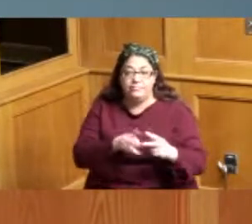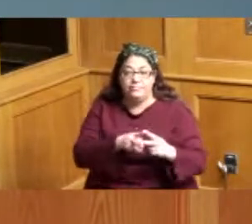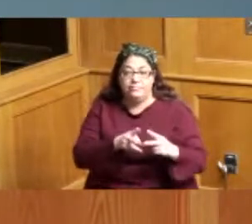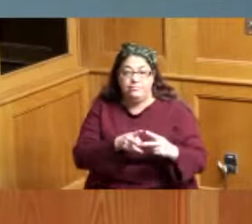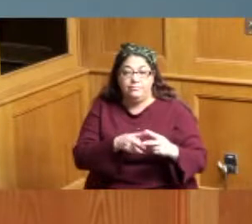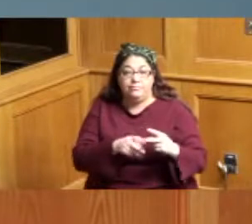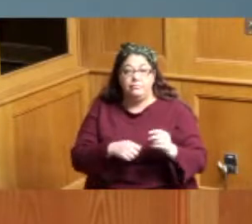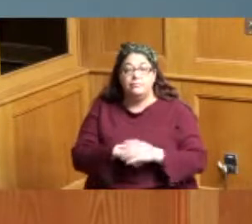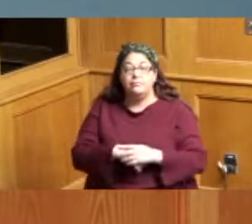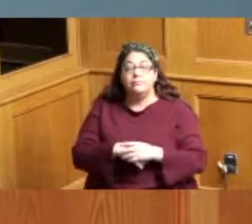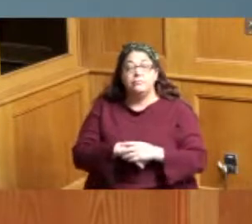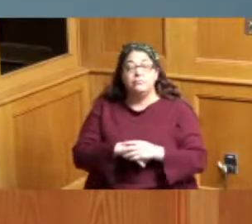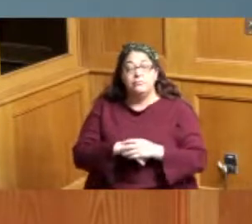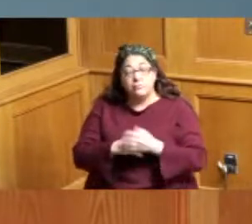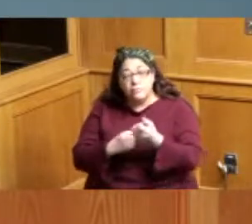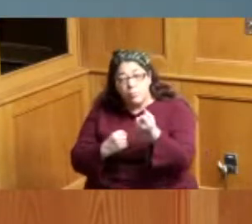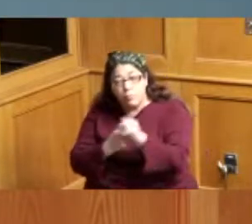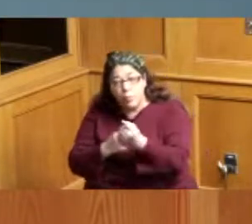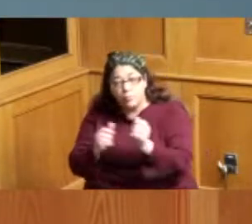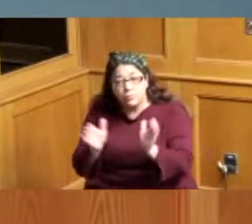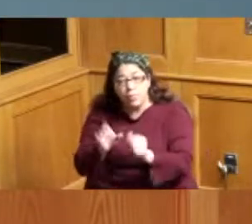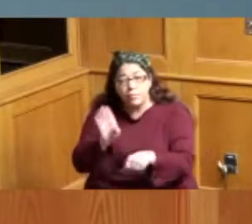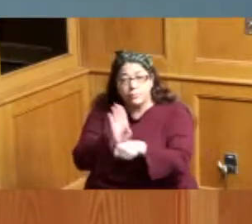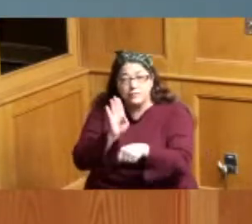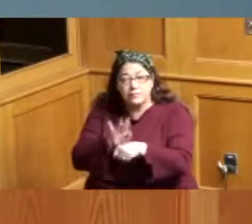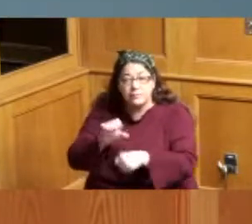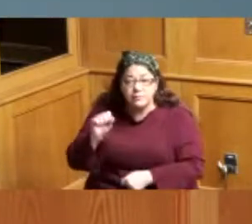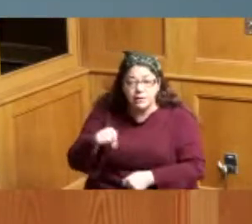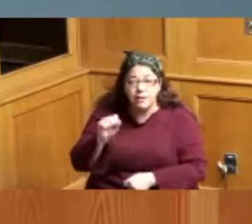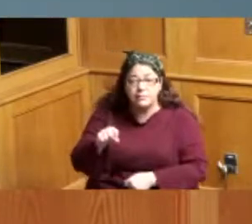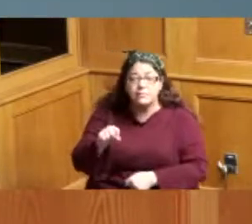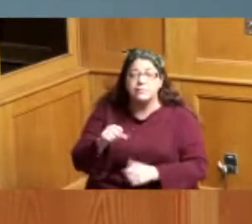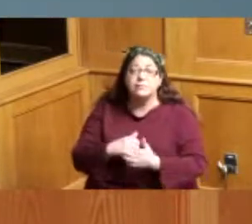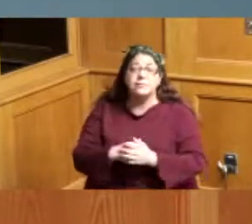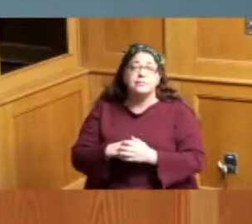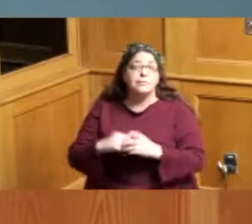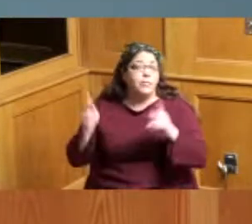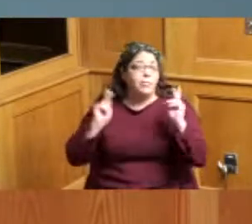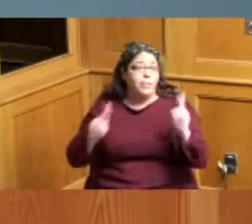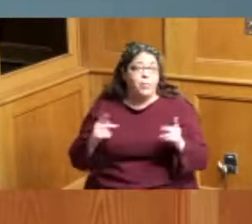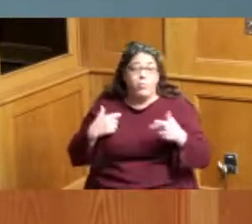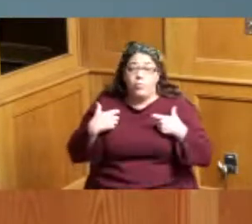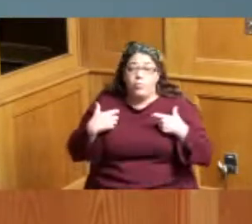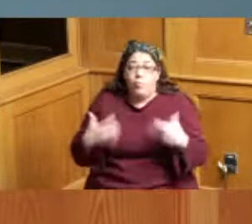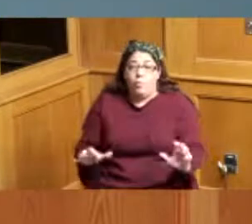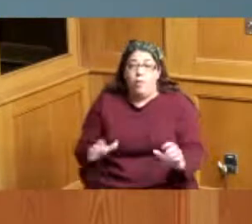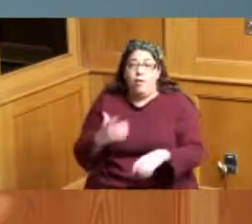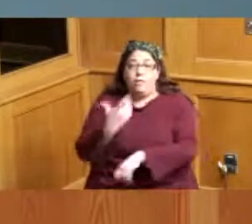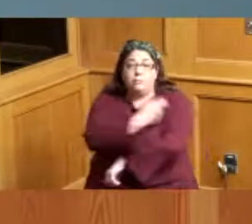to support our small businesses and those that don't want to be vaccinated can go to those small